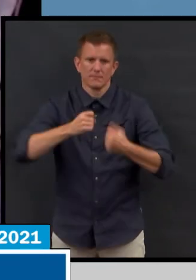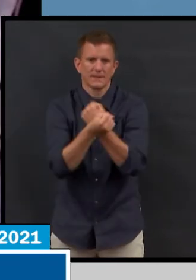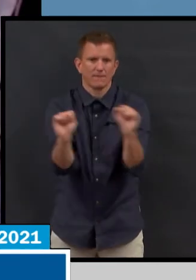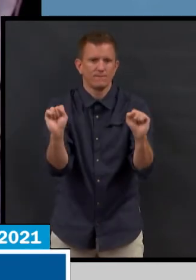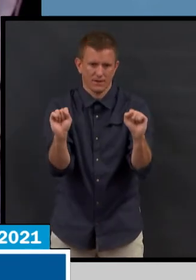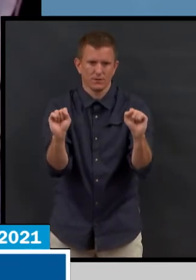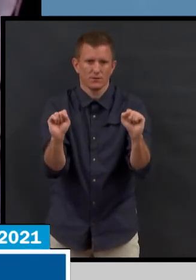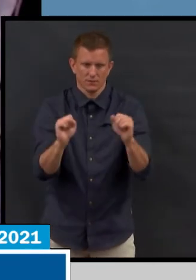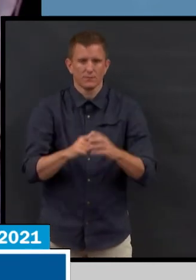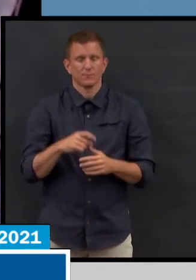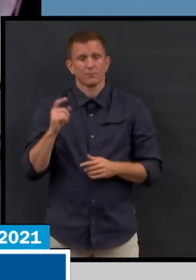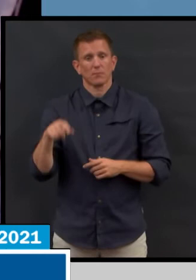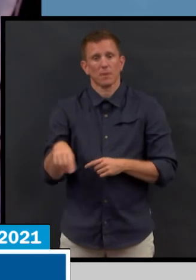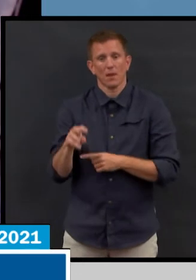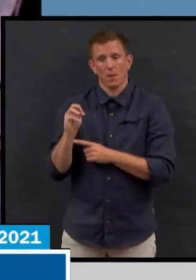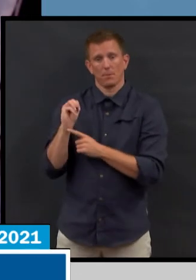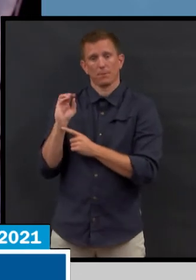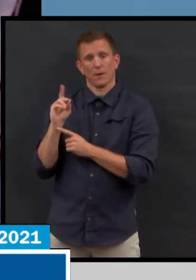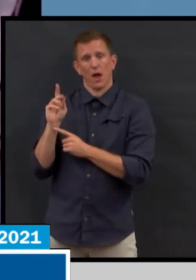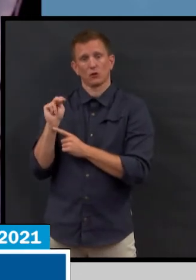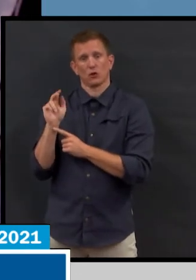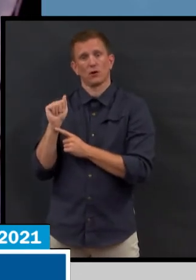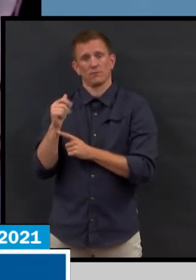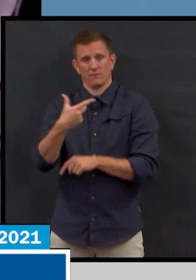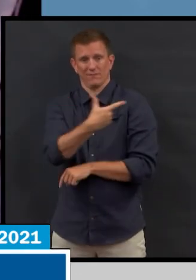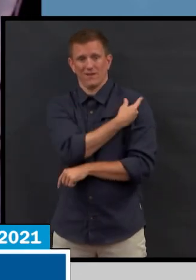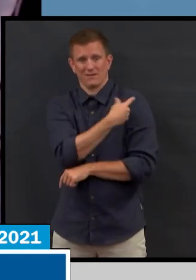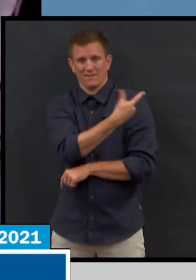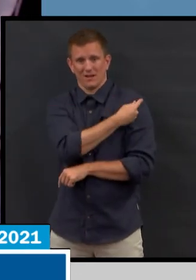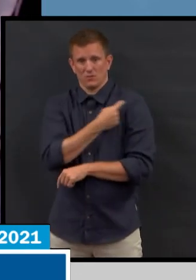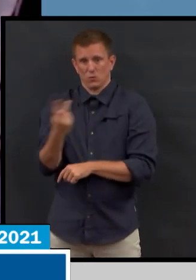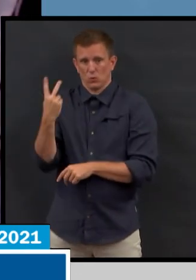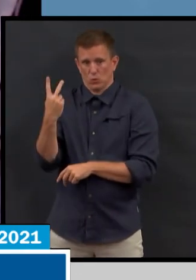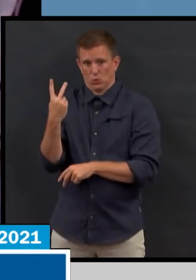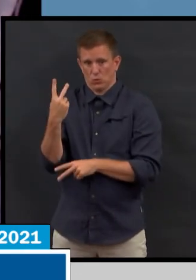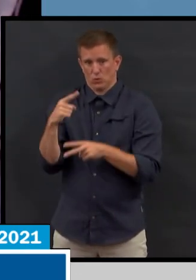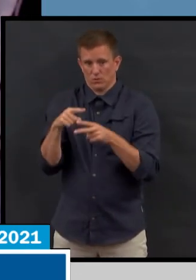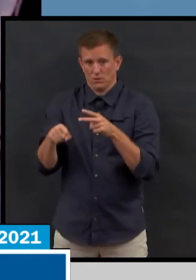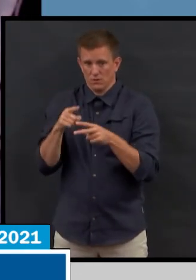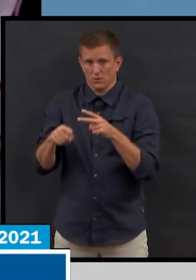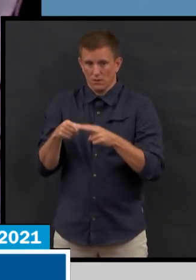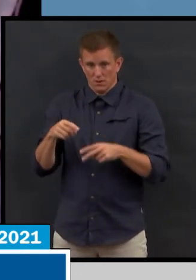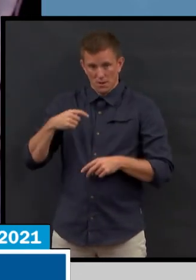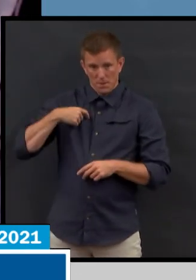need to wait until fda approval before getting the booster or can i proceed in getting the booster